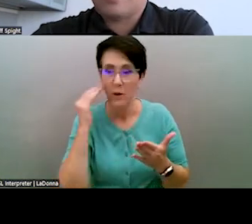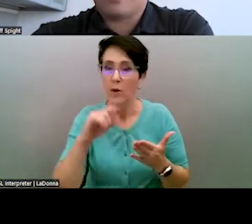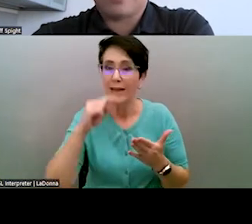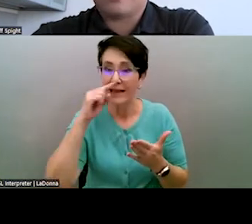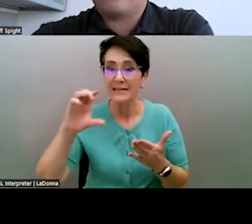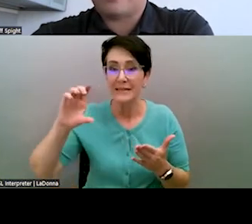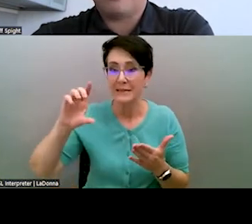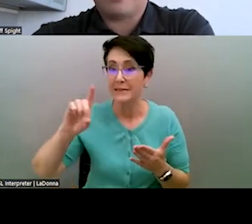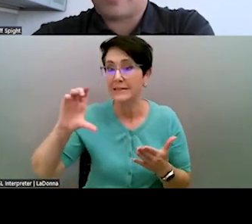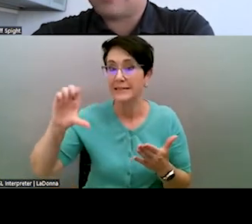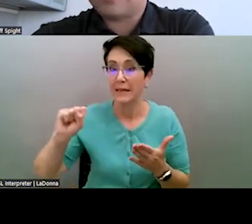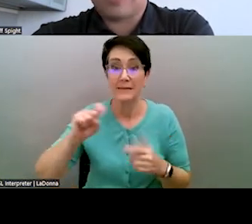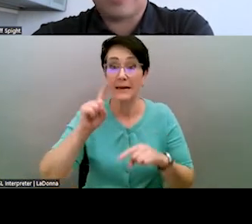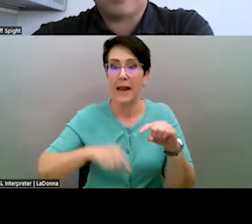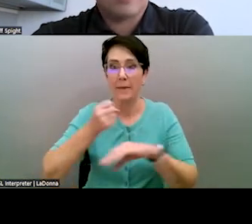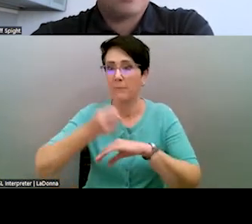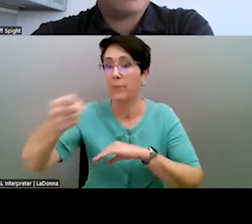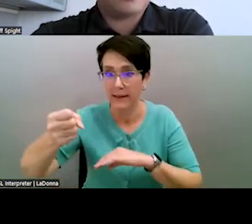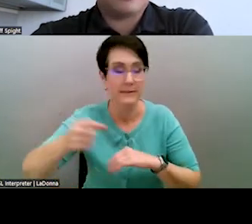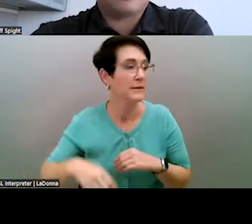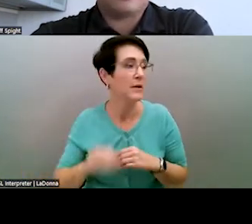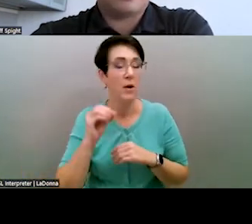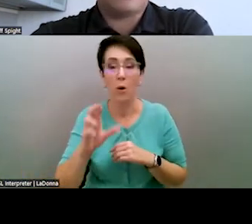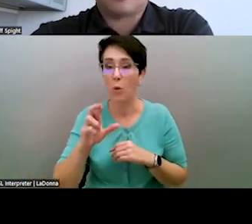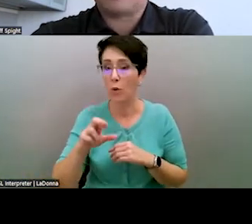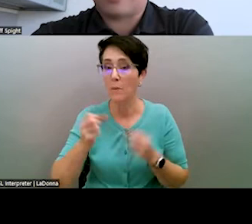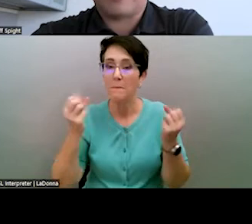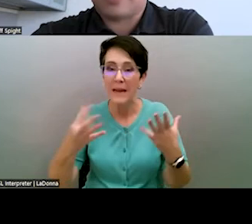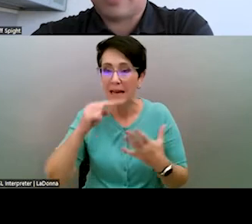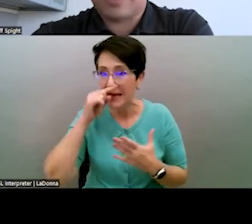WE ARE GETTING A FAIR NUMBER OF AUTISTIC KIDS. WE ARE GETTING A LOT OF SEX TRAFFICKING KIDS.